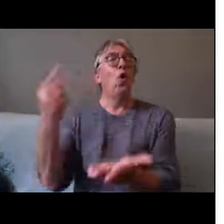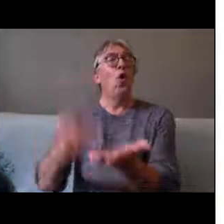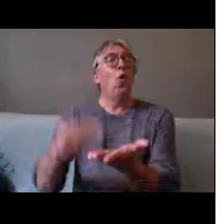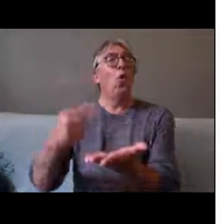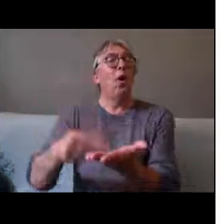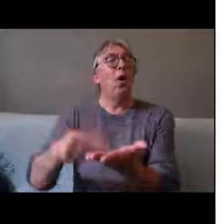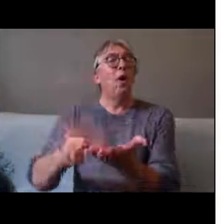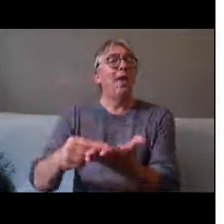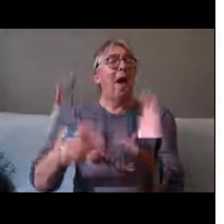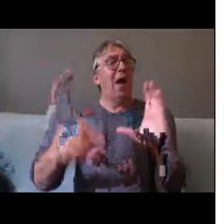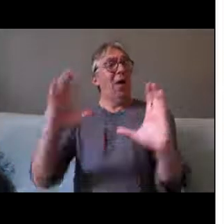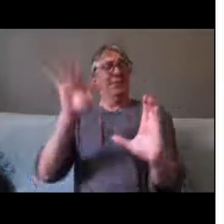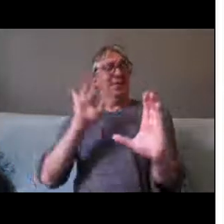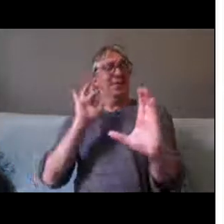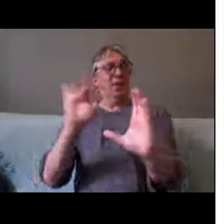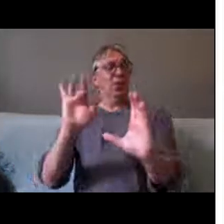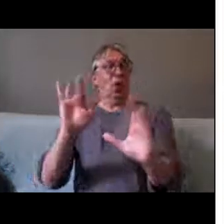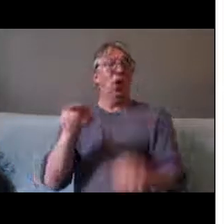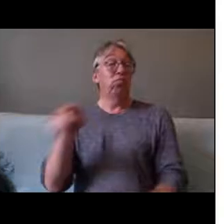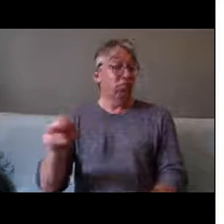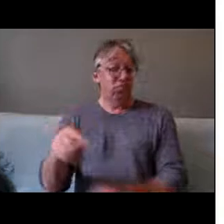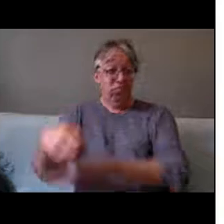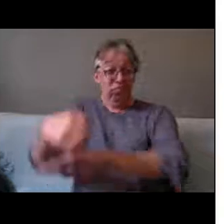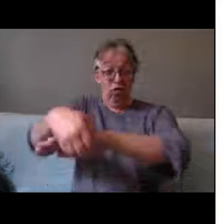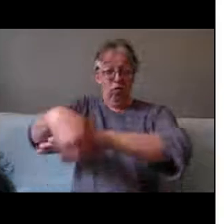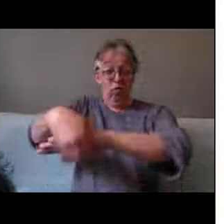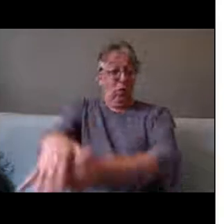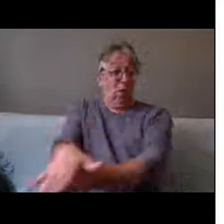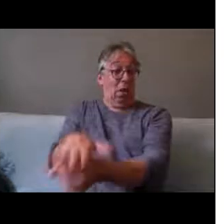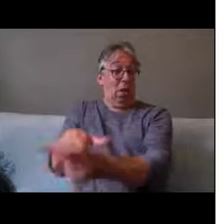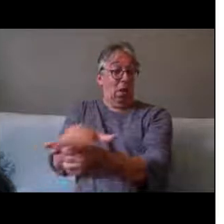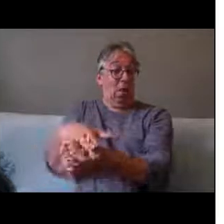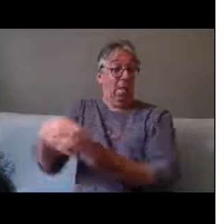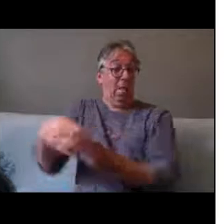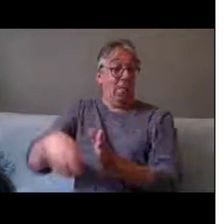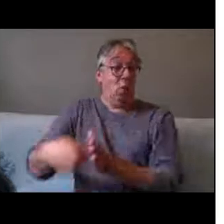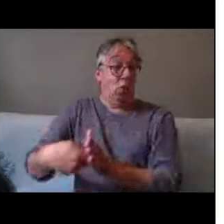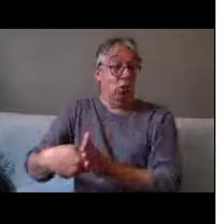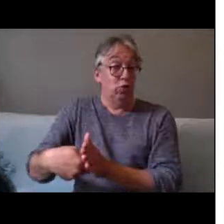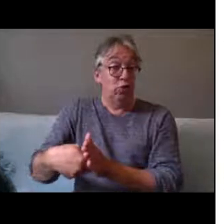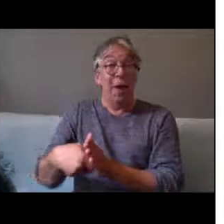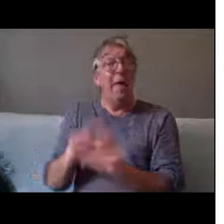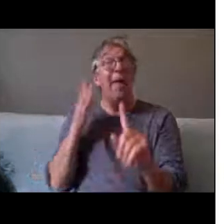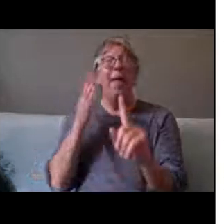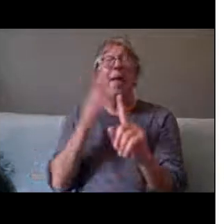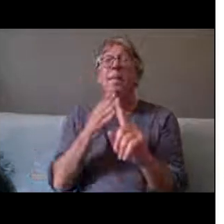This is a grassroots project. Ultimately to mentor local inspectors to ensure